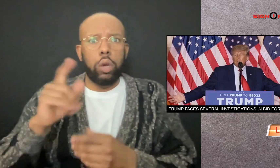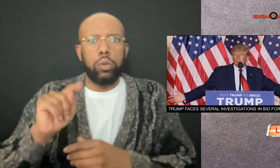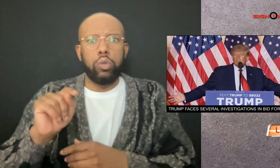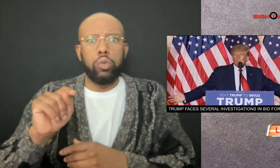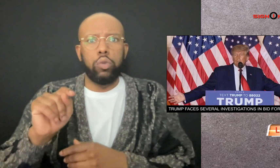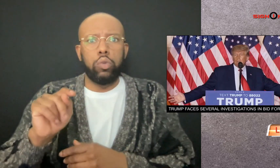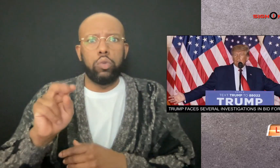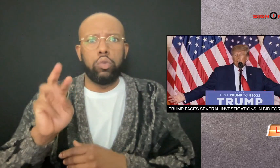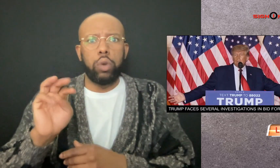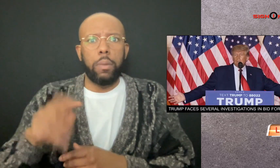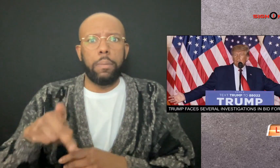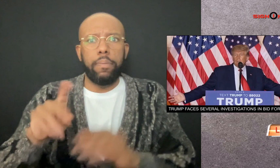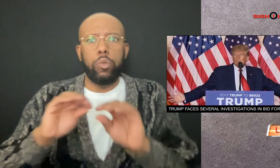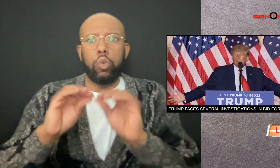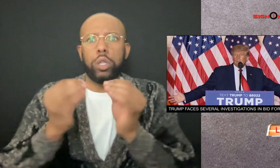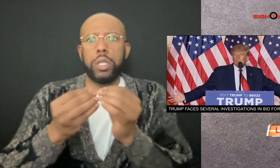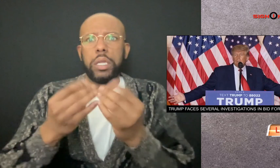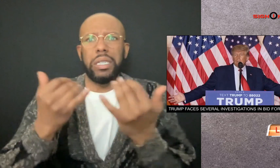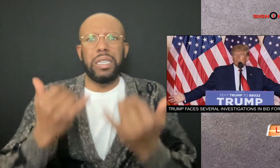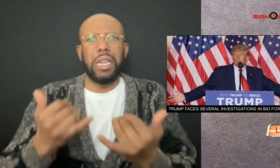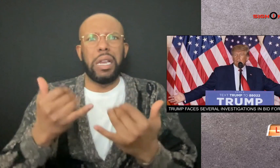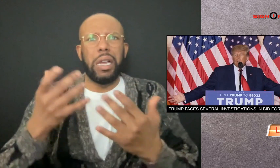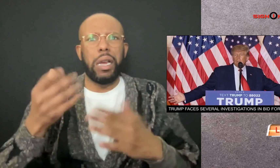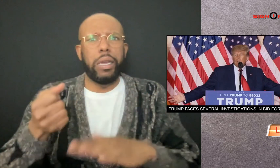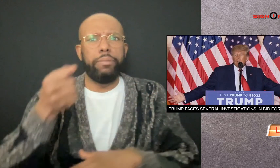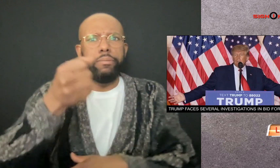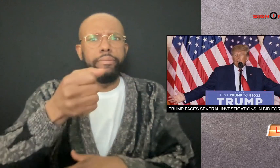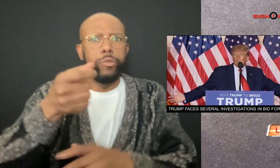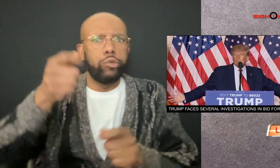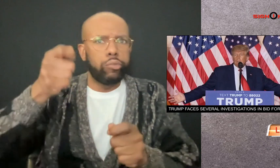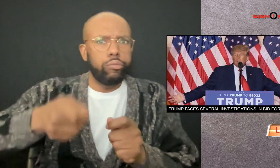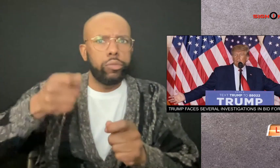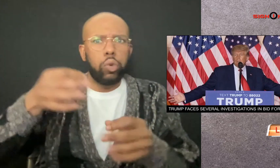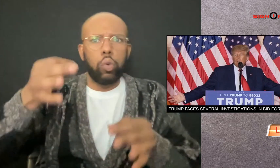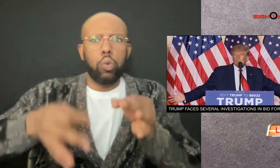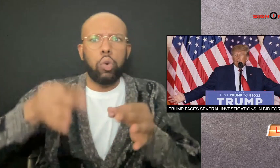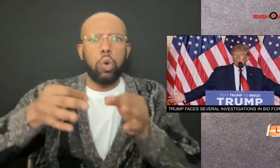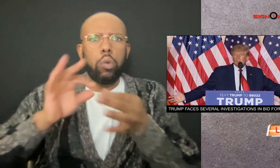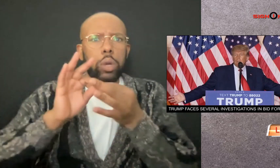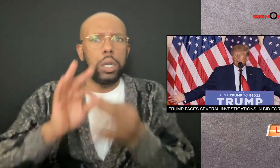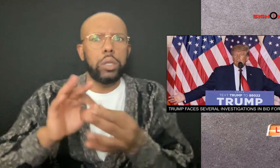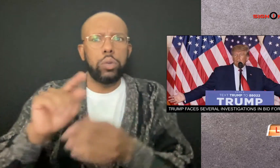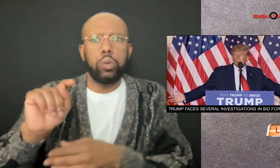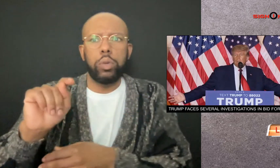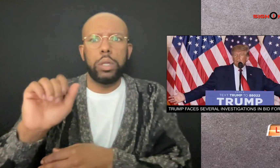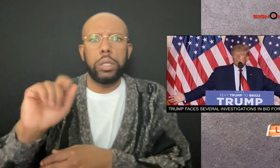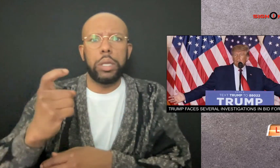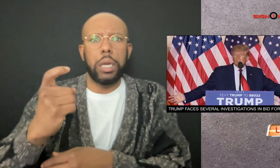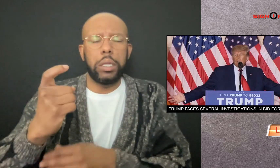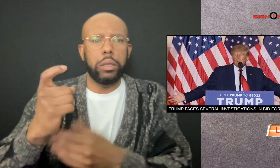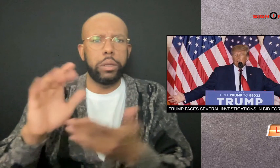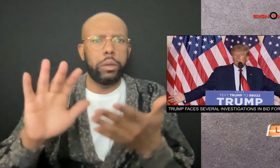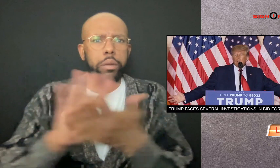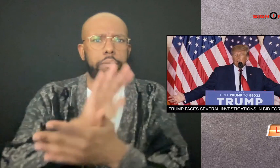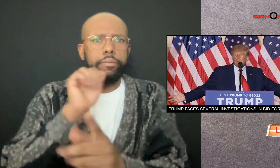and in New York the Trump organization is on trial for alleged tax fraud